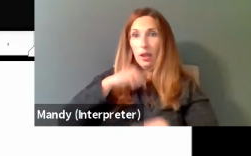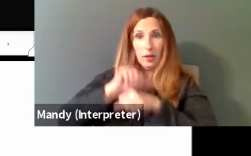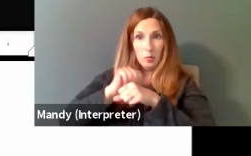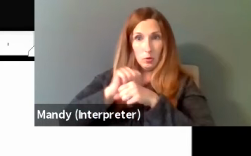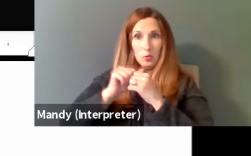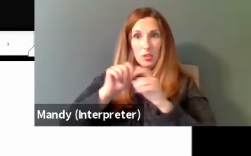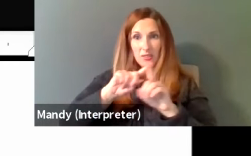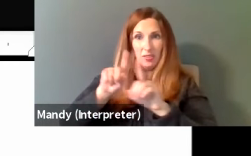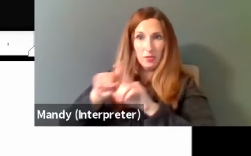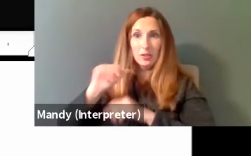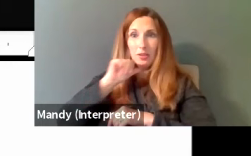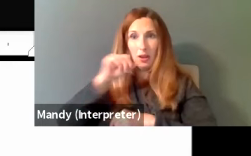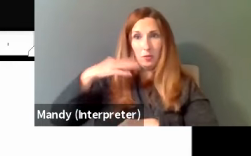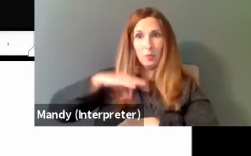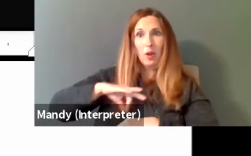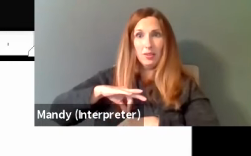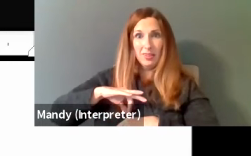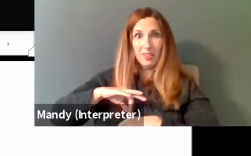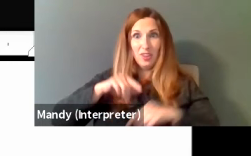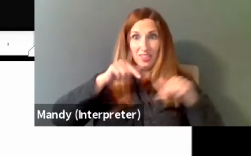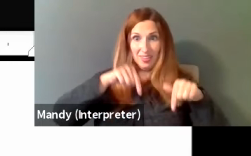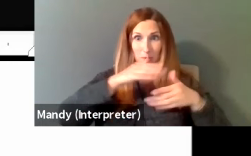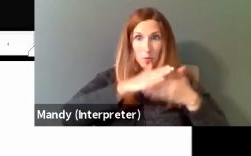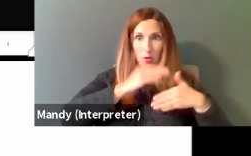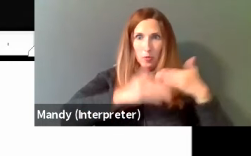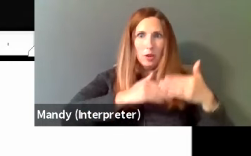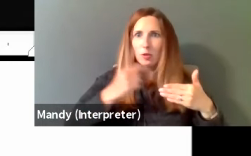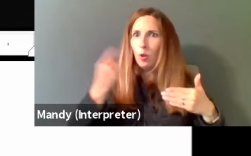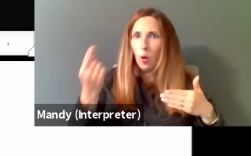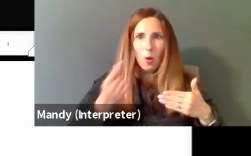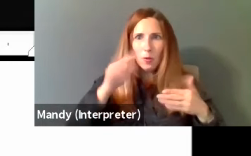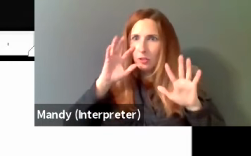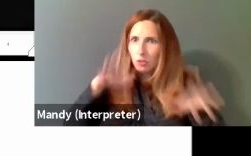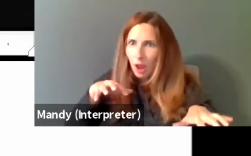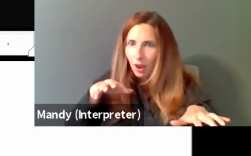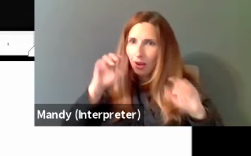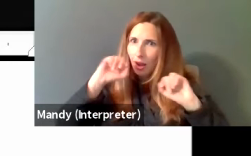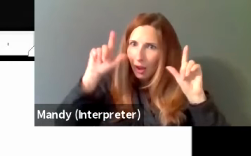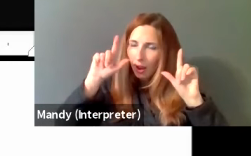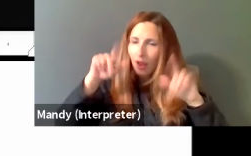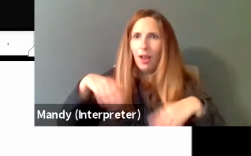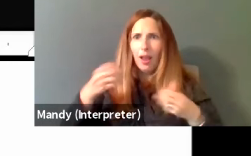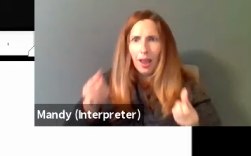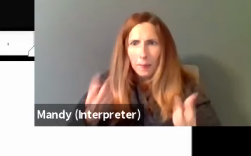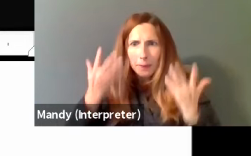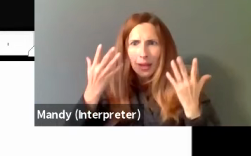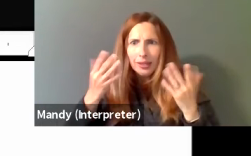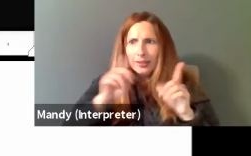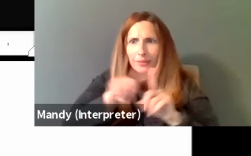around this, and at this step, they are always shocked by the number of cultures represented